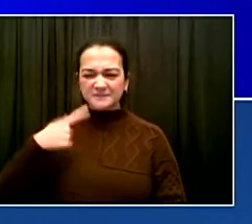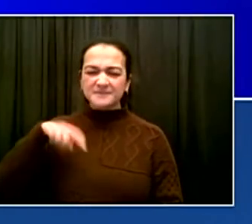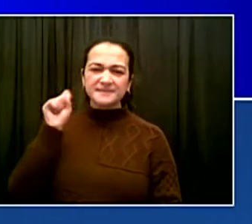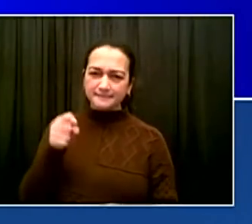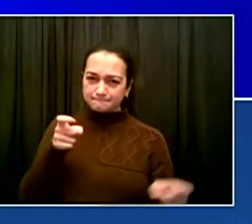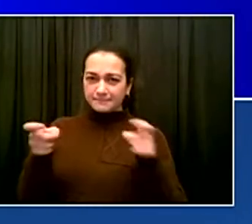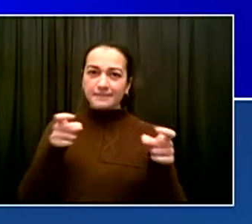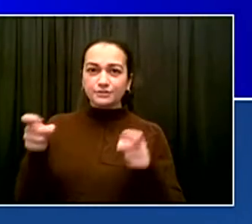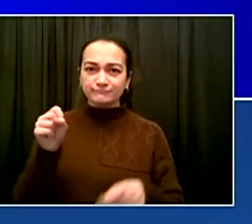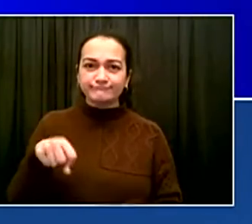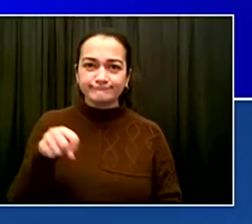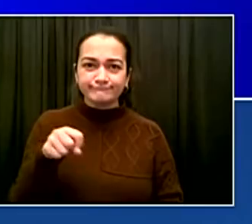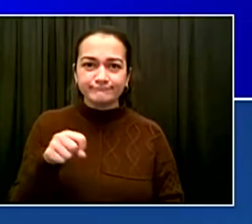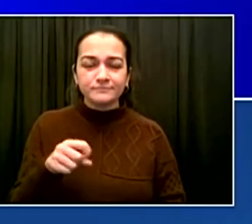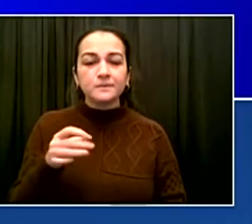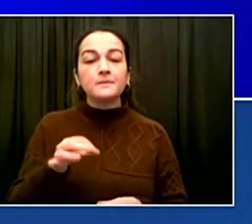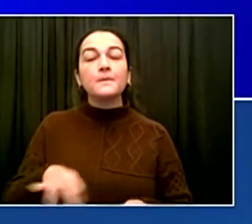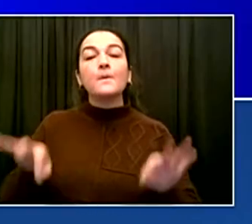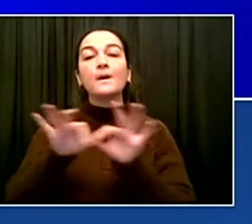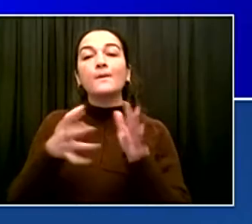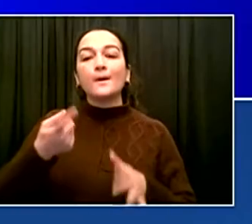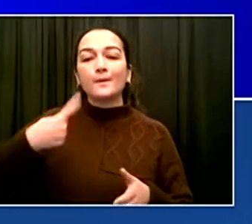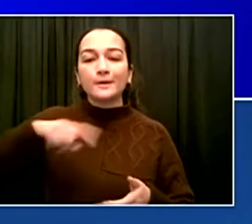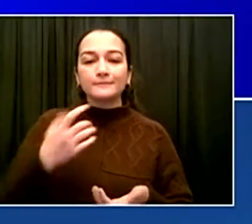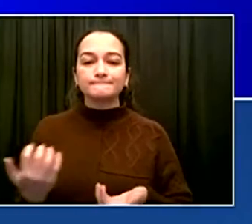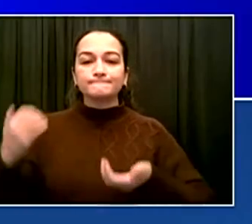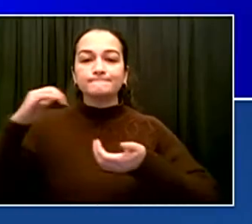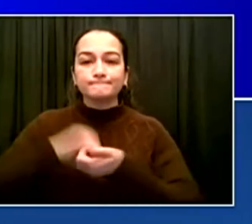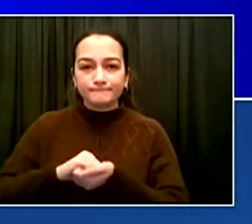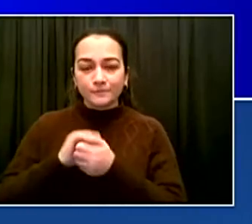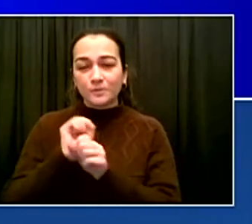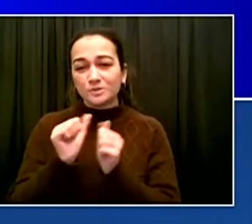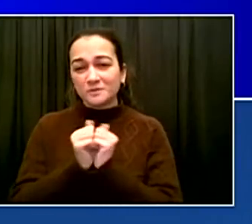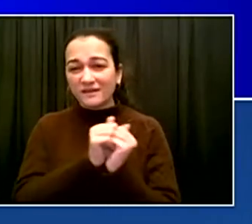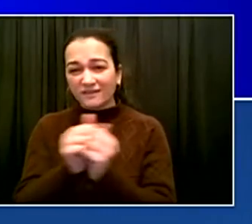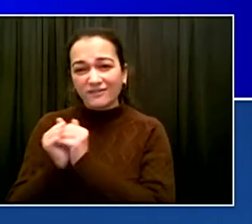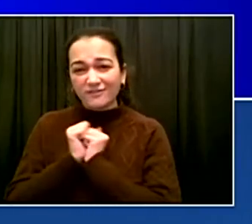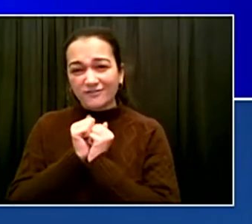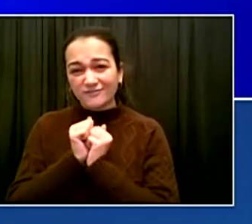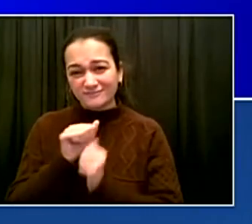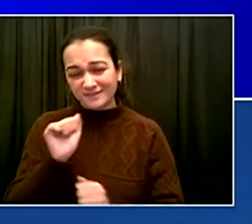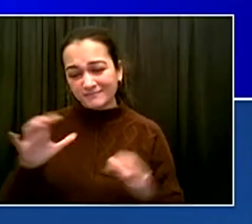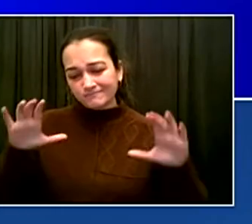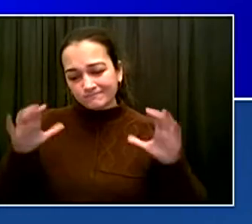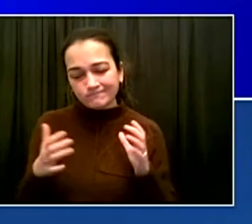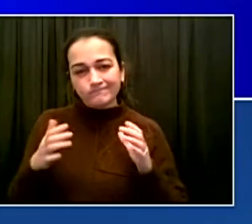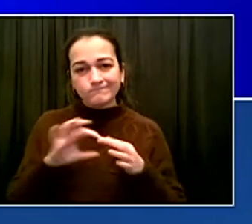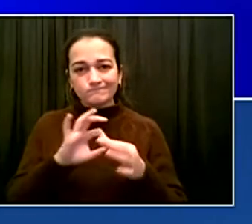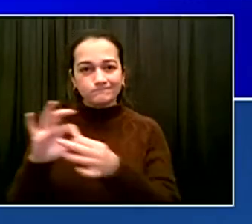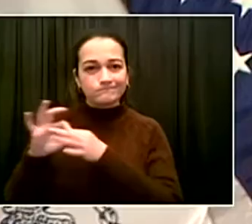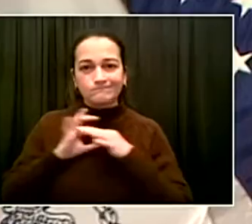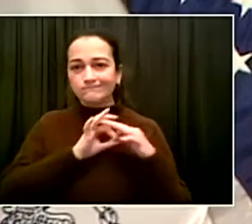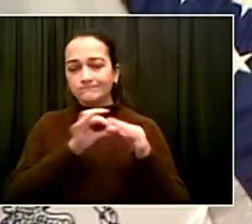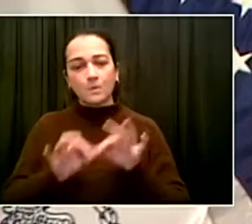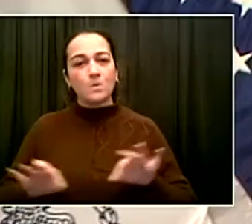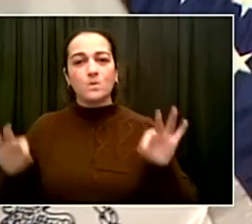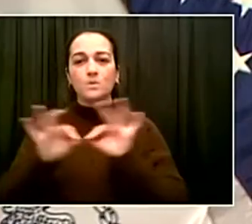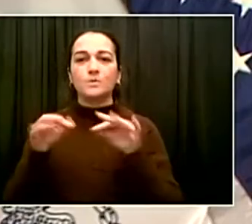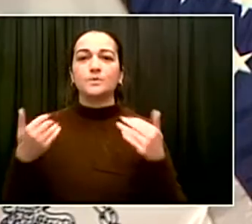CONFIDENT IN THE HEALTHCARE SYSTEM TO SUSTAIN THIS NEW SURGE. BUT WE ARE ALL GOING TO HAVE TO WORK TOGETHER.